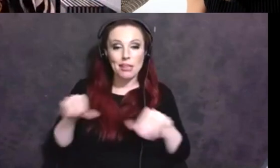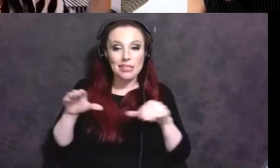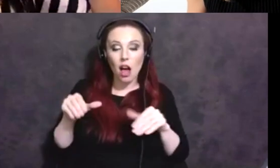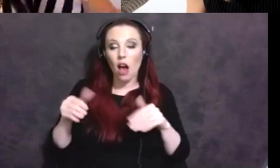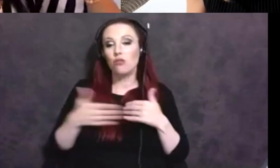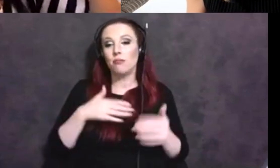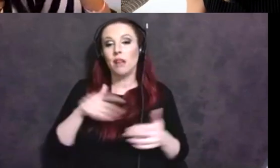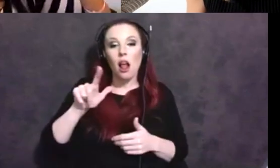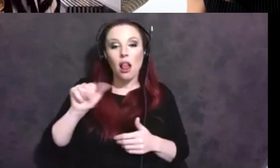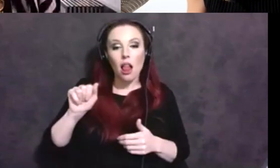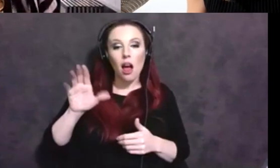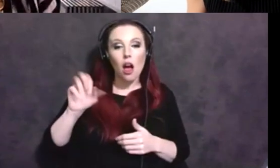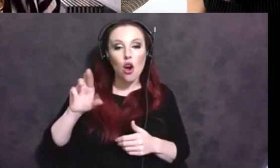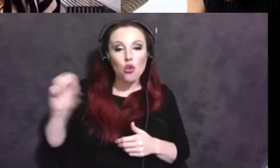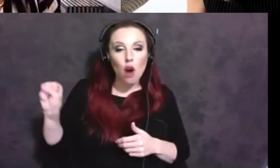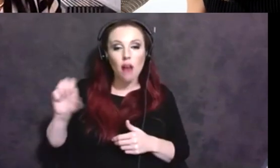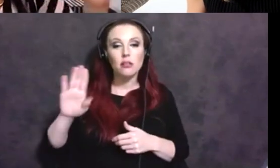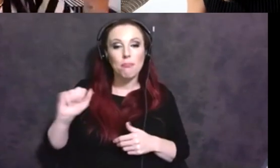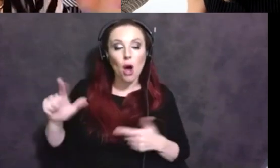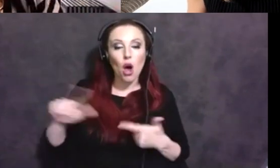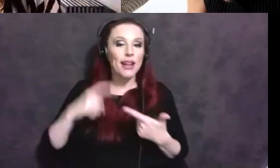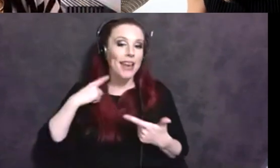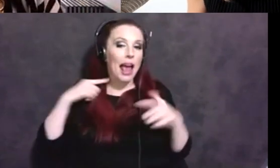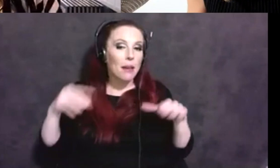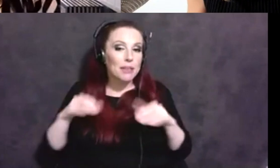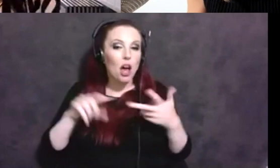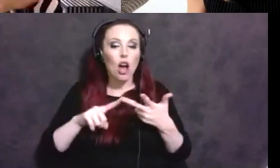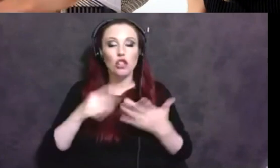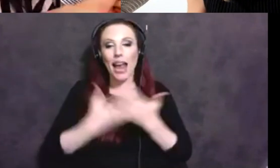you follow me on Instagram, you will know I am constantly posting about my self-care